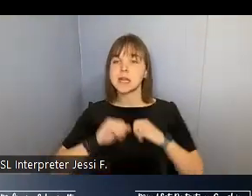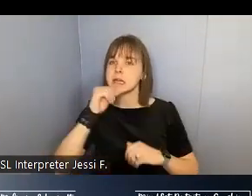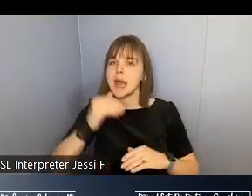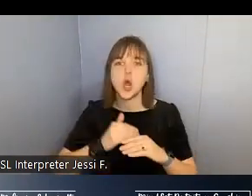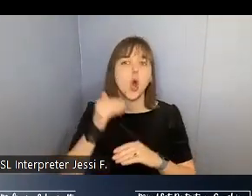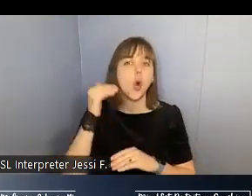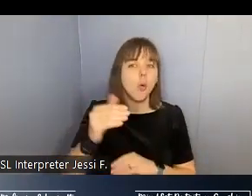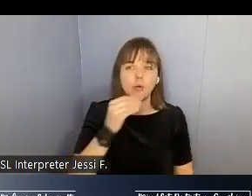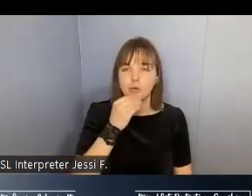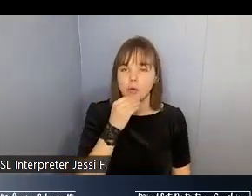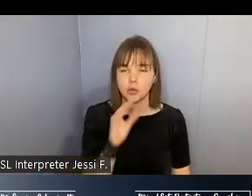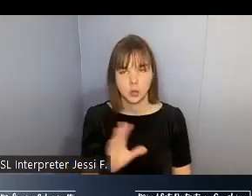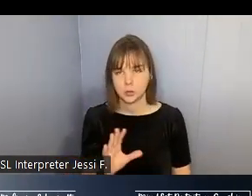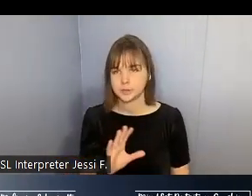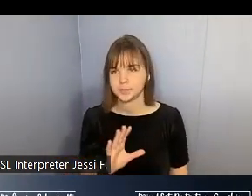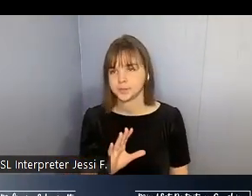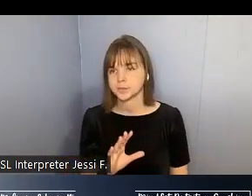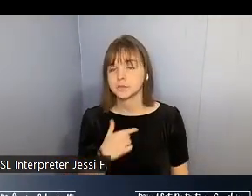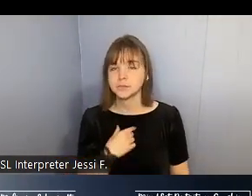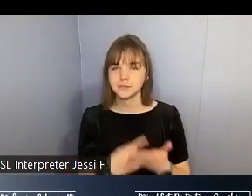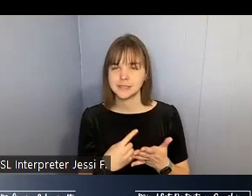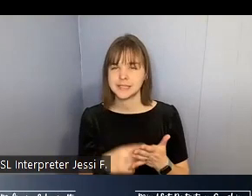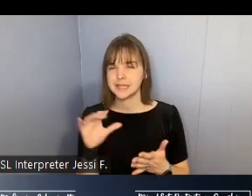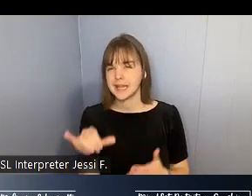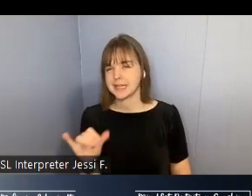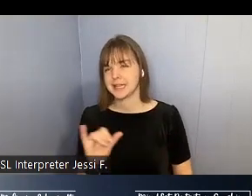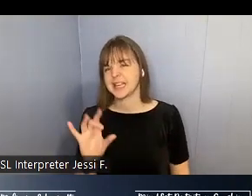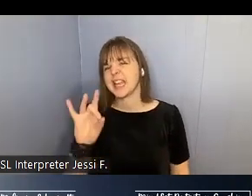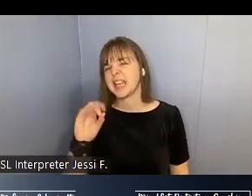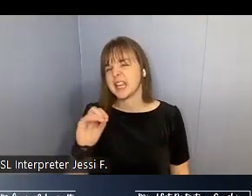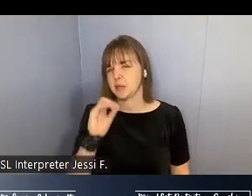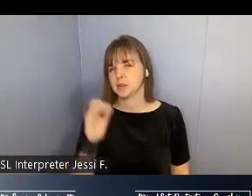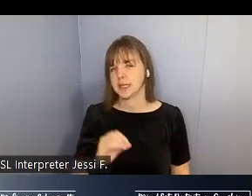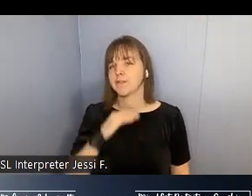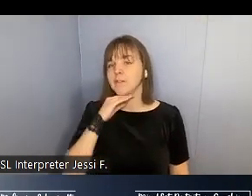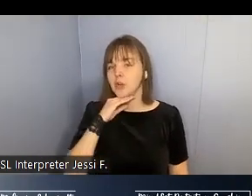So we're talking about that sense of 80% full where maybe your mouth wants a little more,